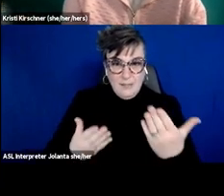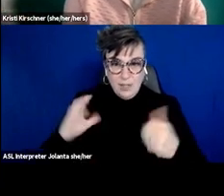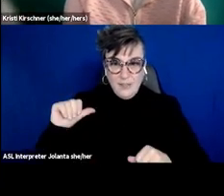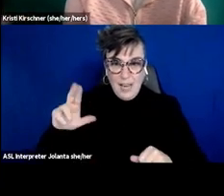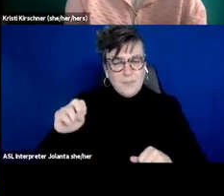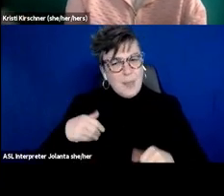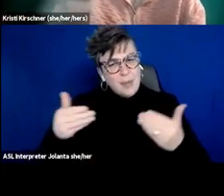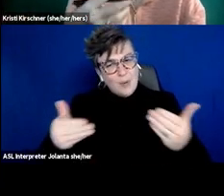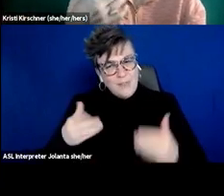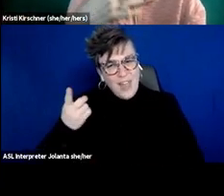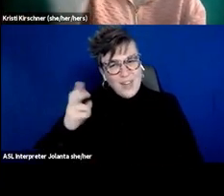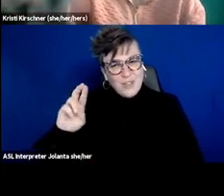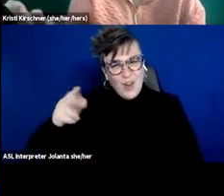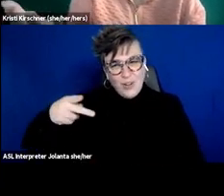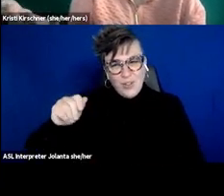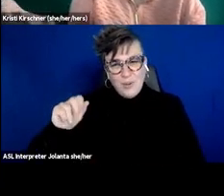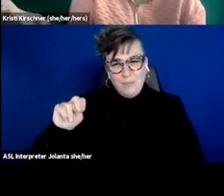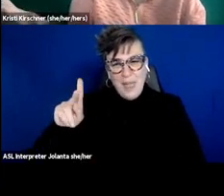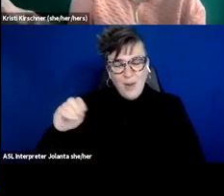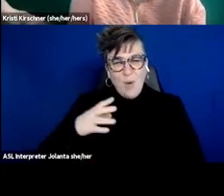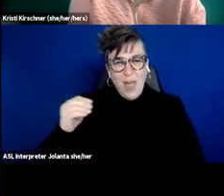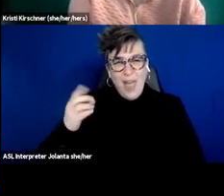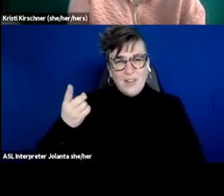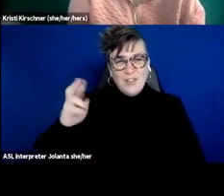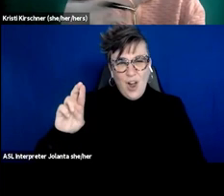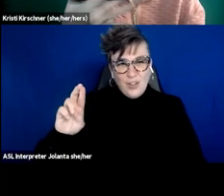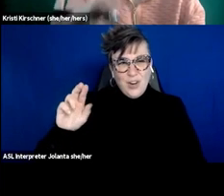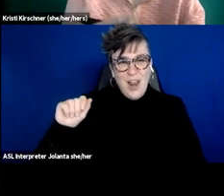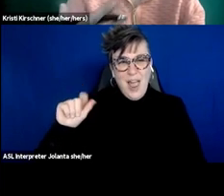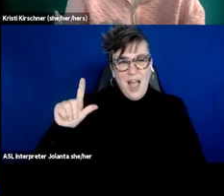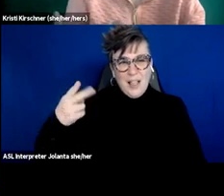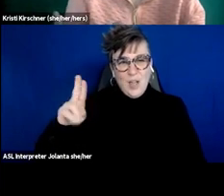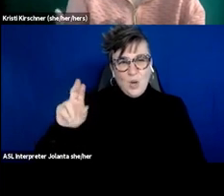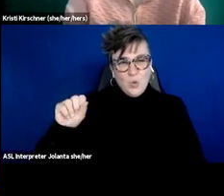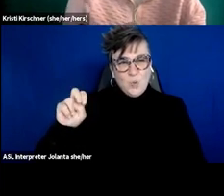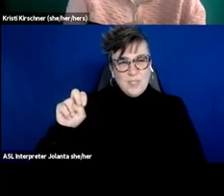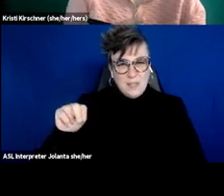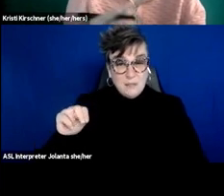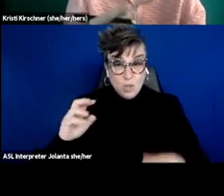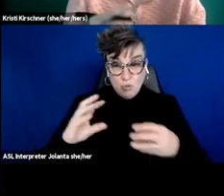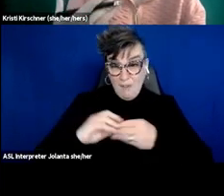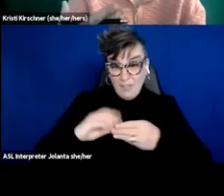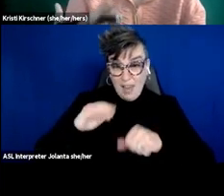to invite Dr. Panko and Dr. Alhusen to reflect on their experience and whether they have